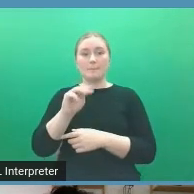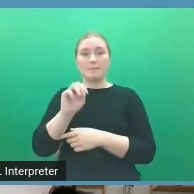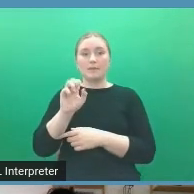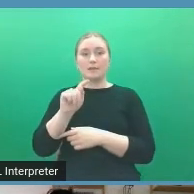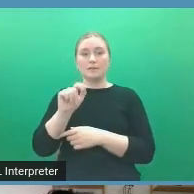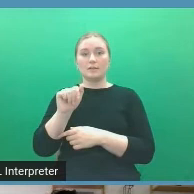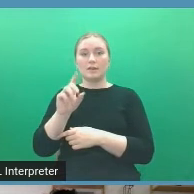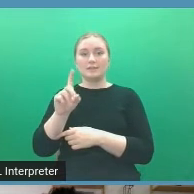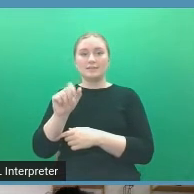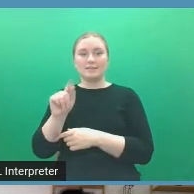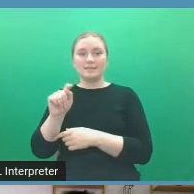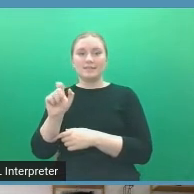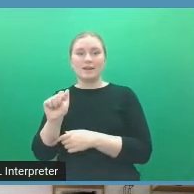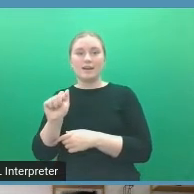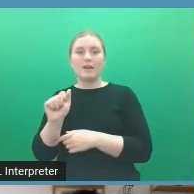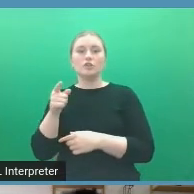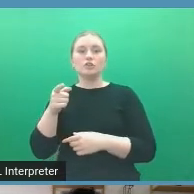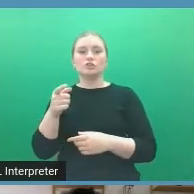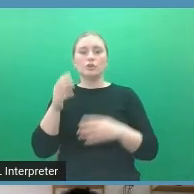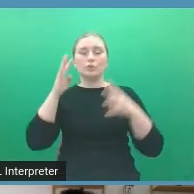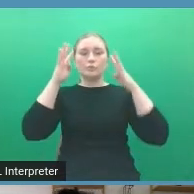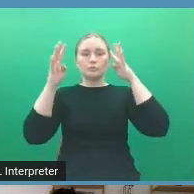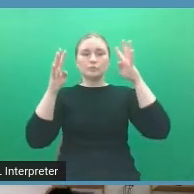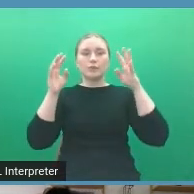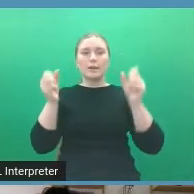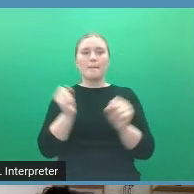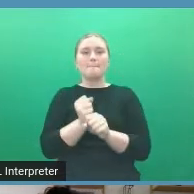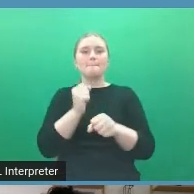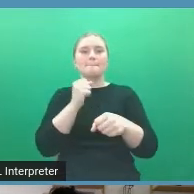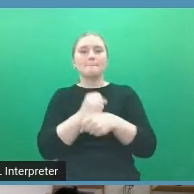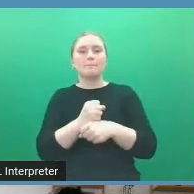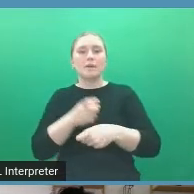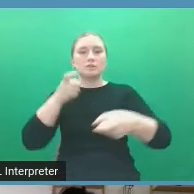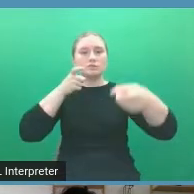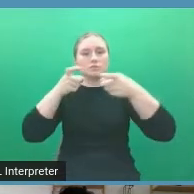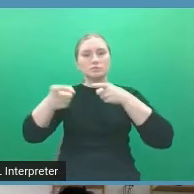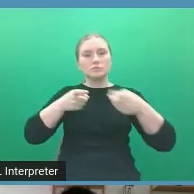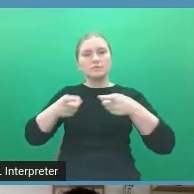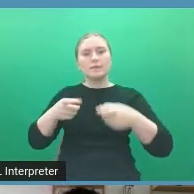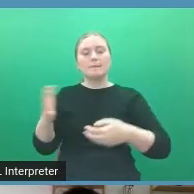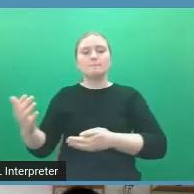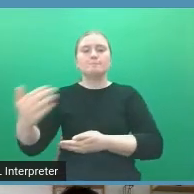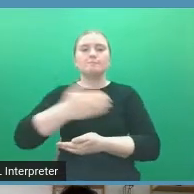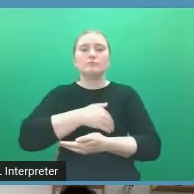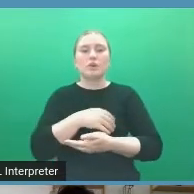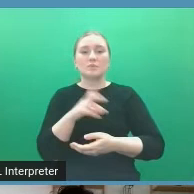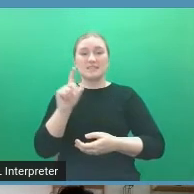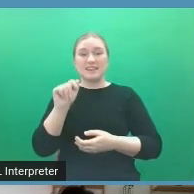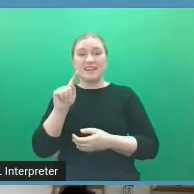We are creating and collecting and managing this data across all these different systems so some